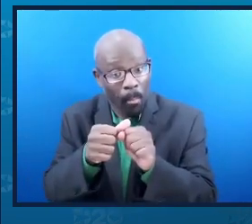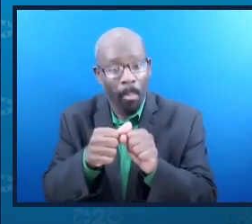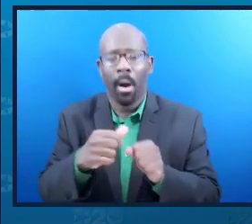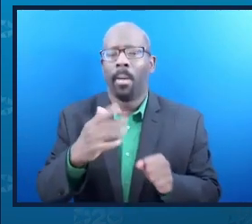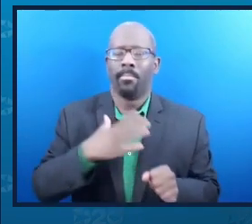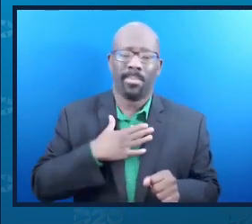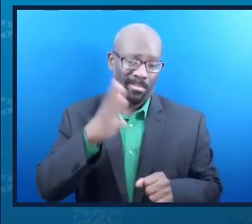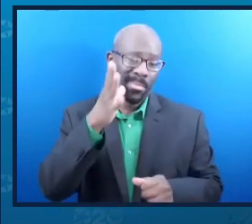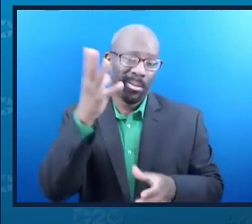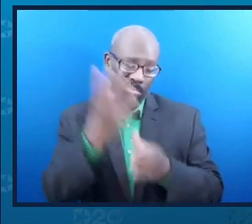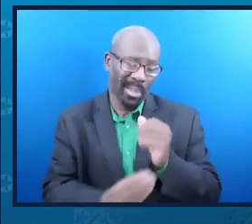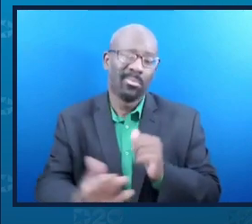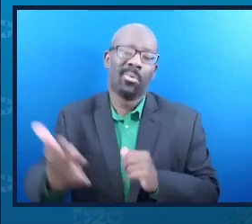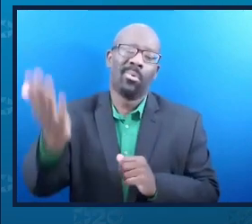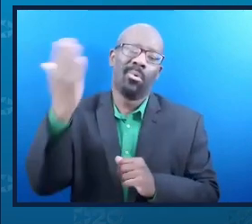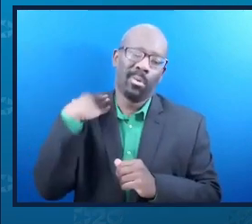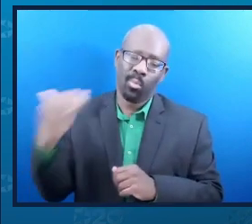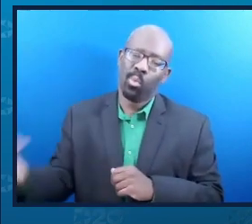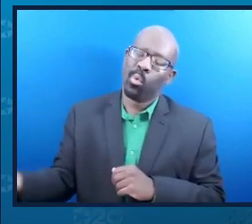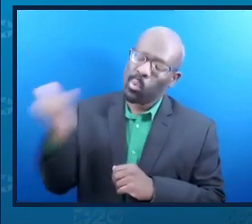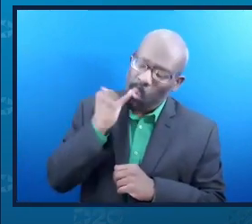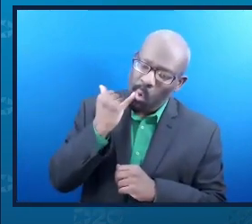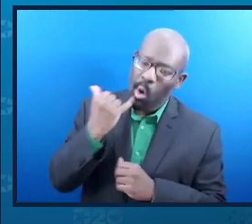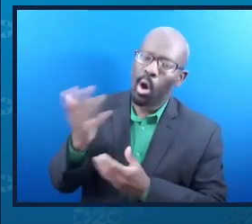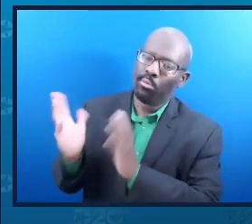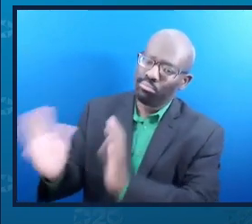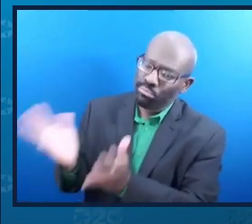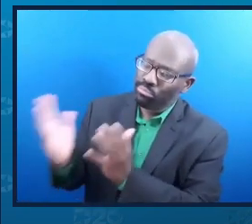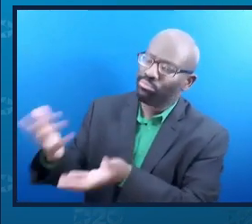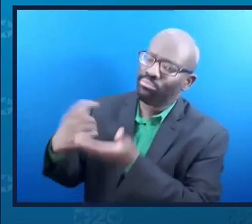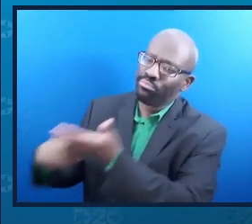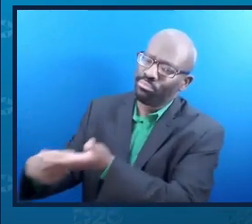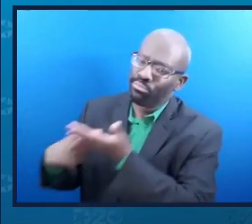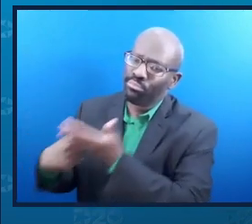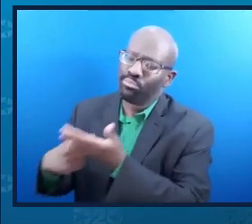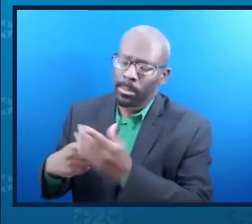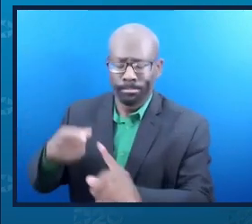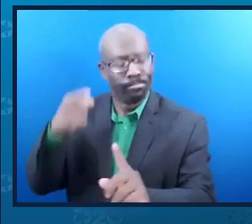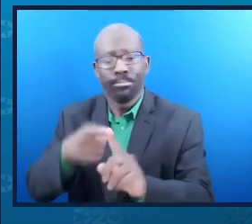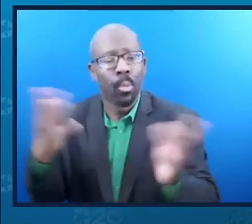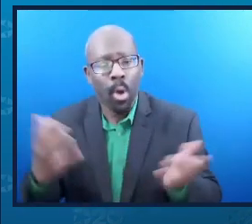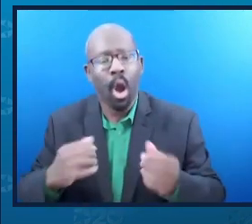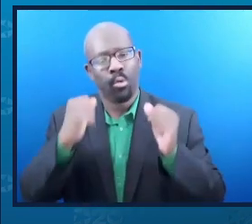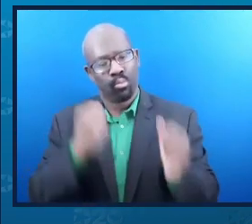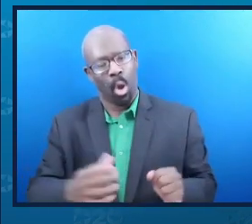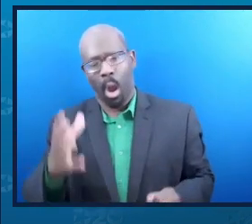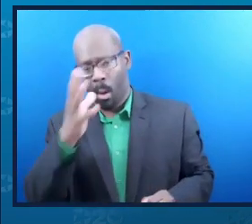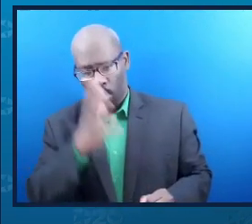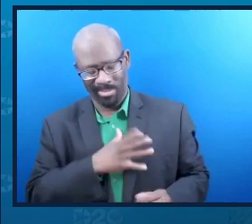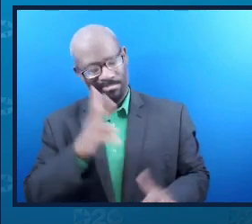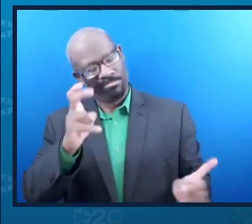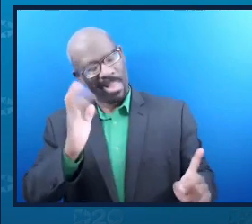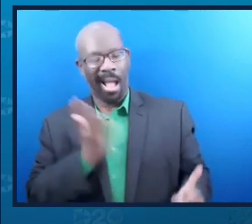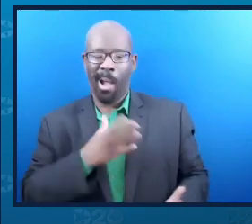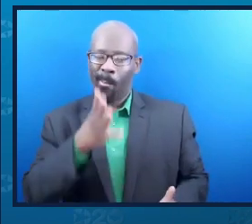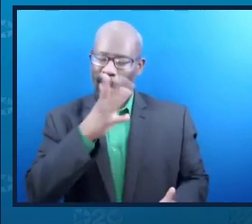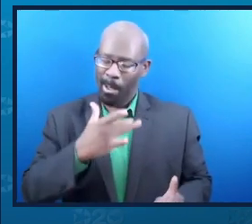TALKED ABOUT BEING RAISED BY STRONG WOMEN. THE BEST TESTAMENT TO JOE IS HOW